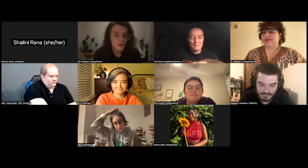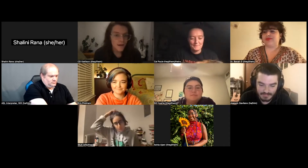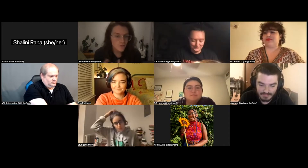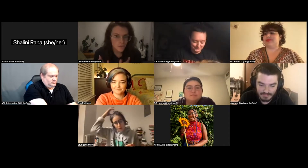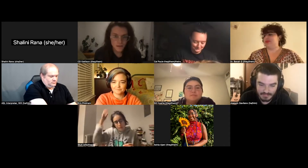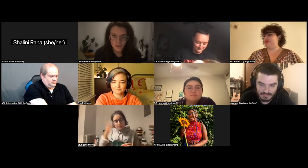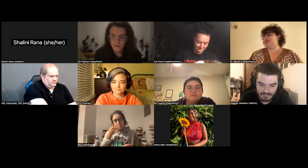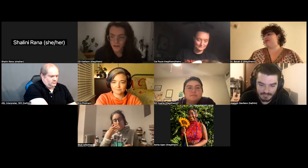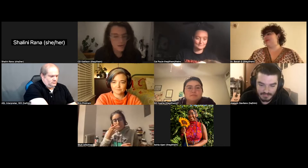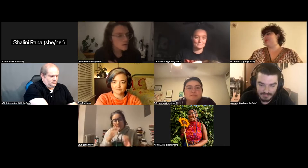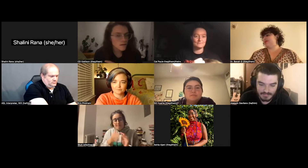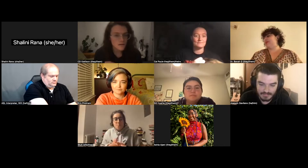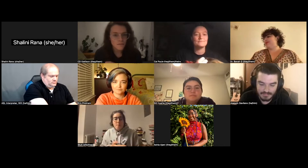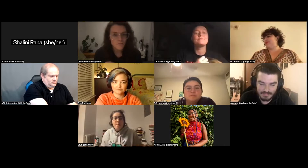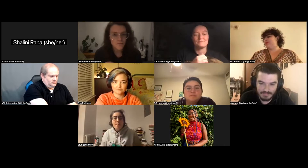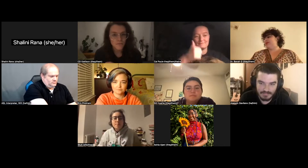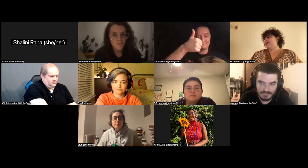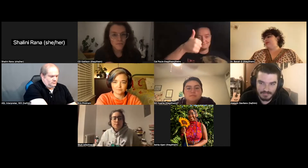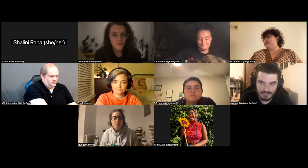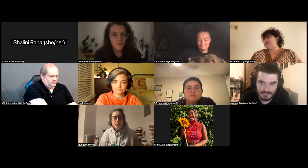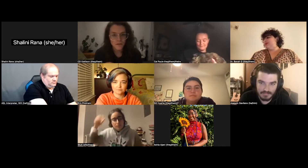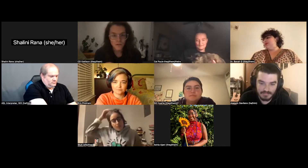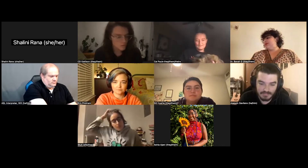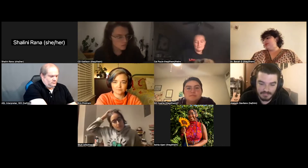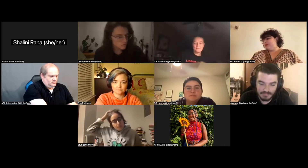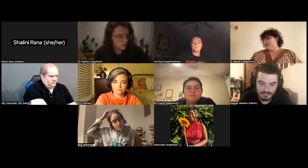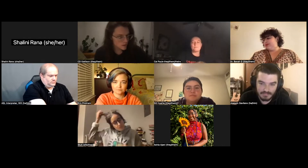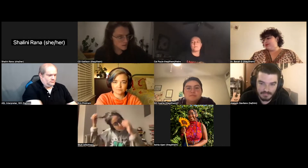Cal, do you want to get the slide up? Great.